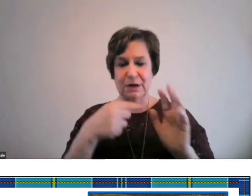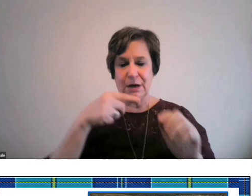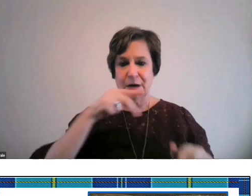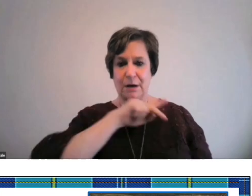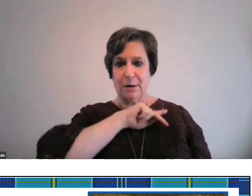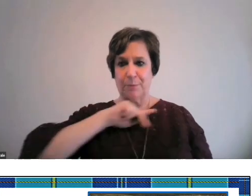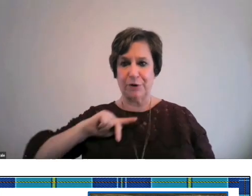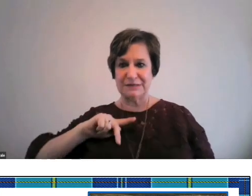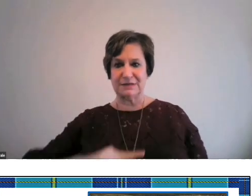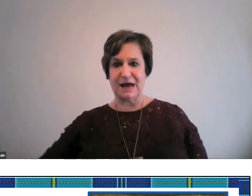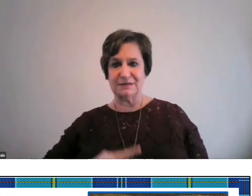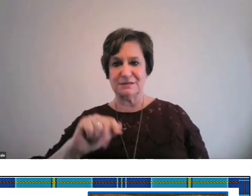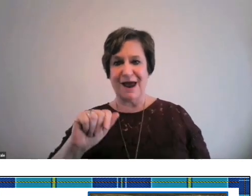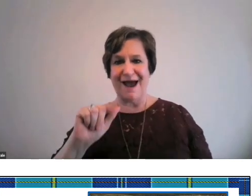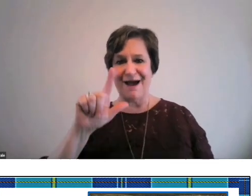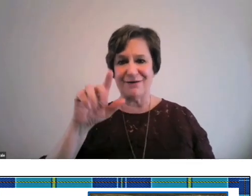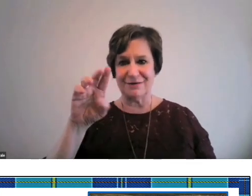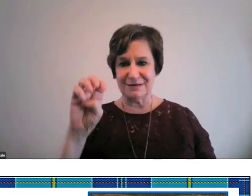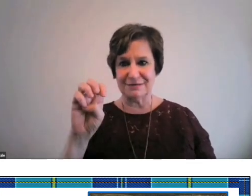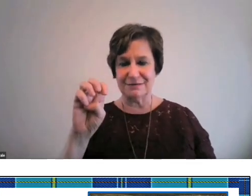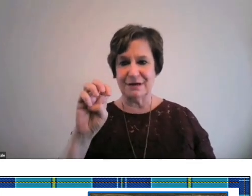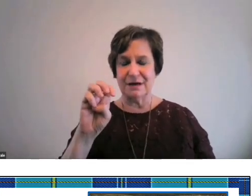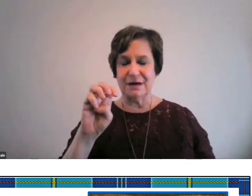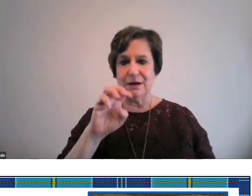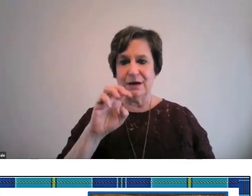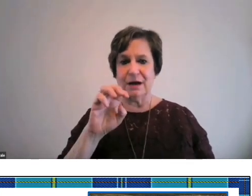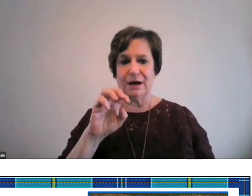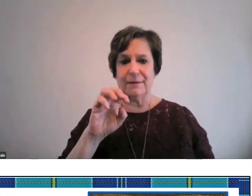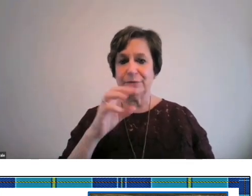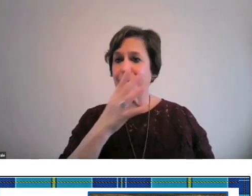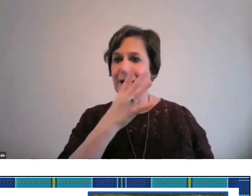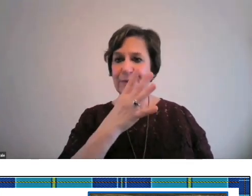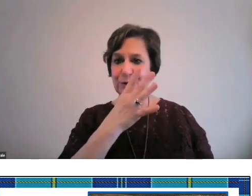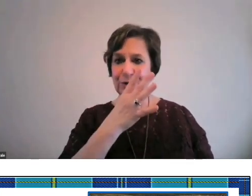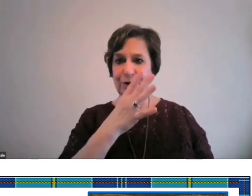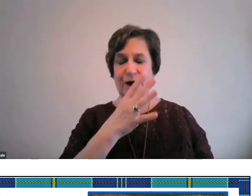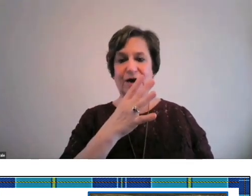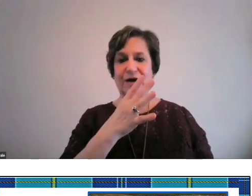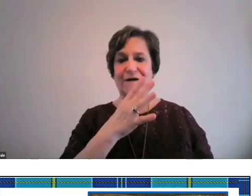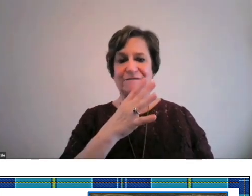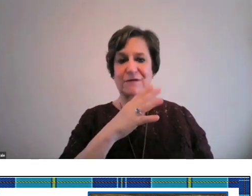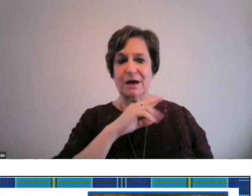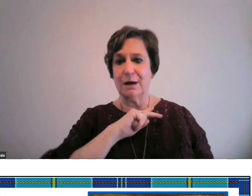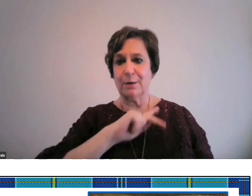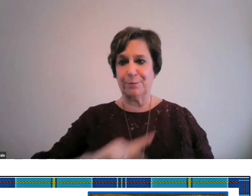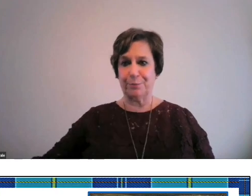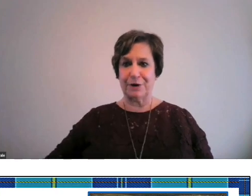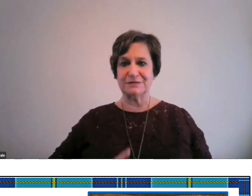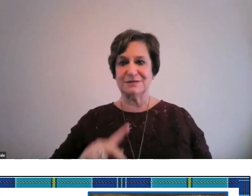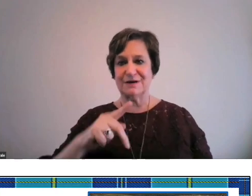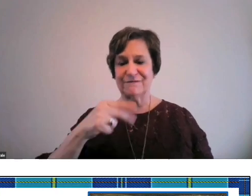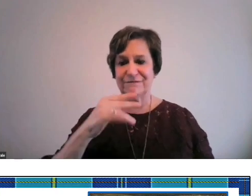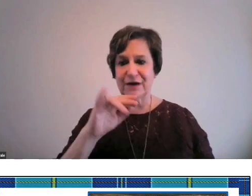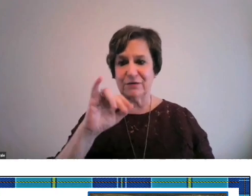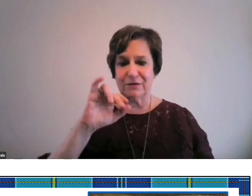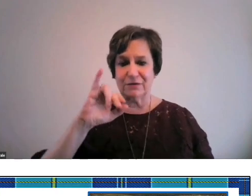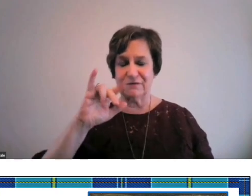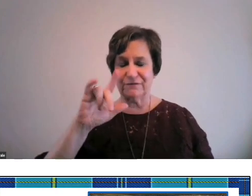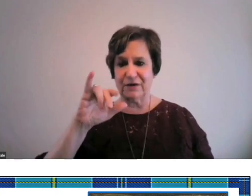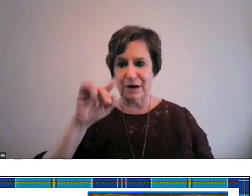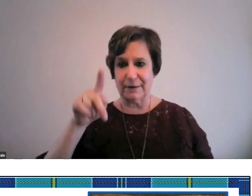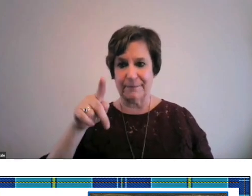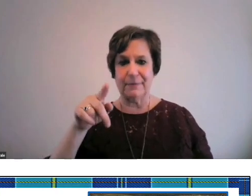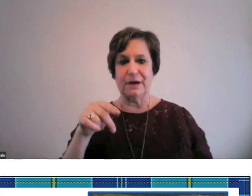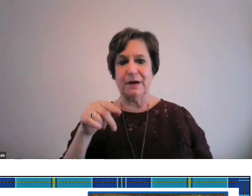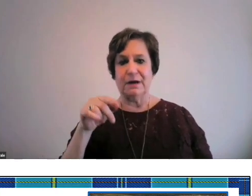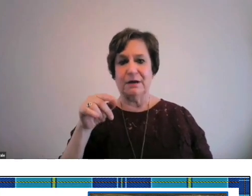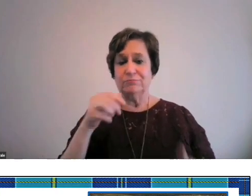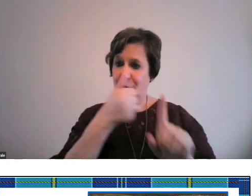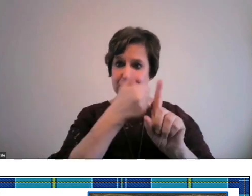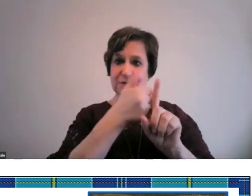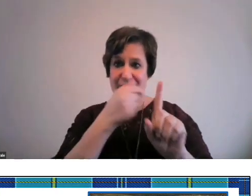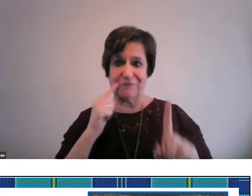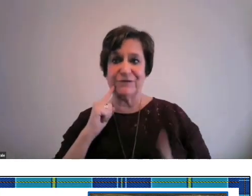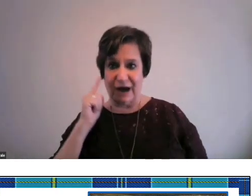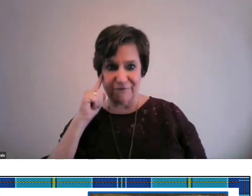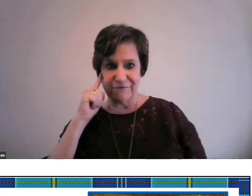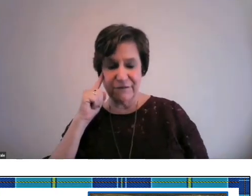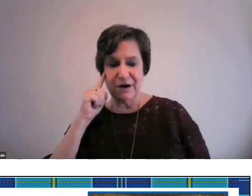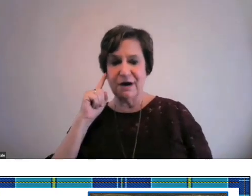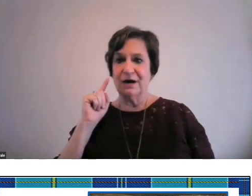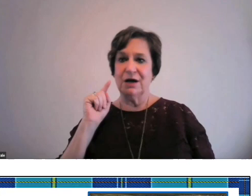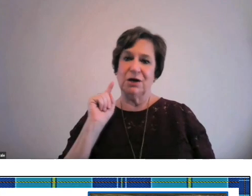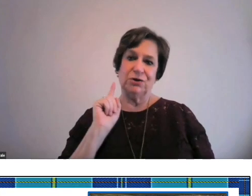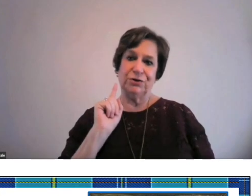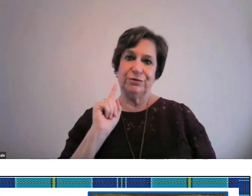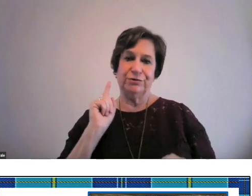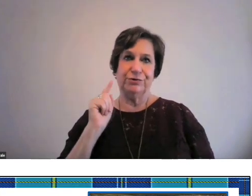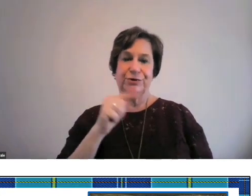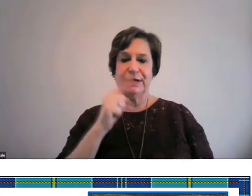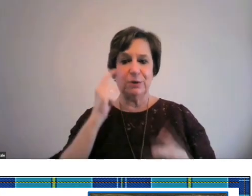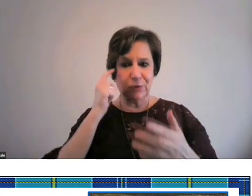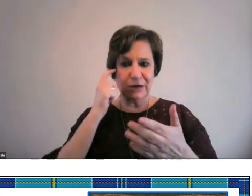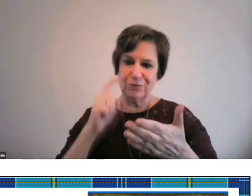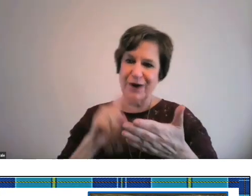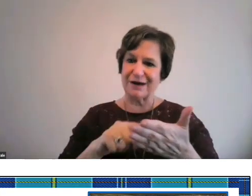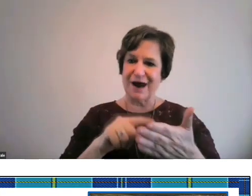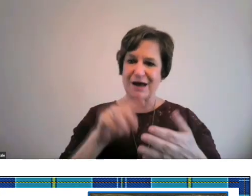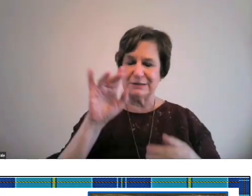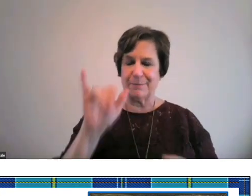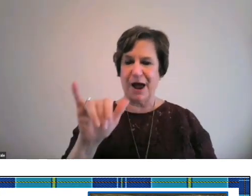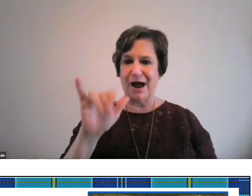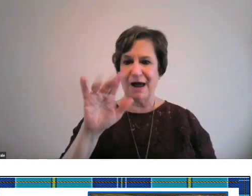This slide shows Princess Alice, mother of Prince Philip, and she herself was deaf.